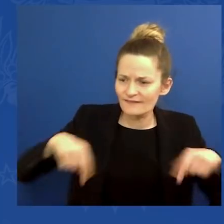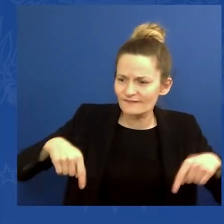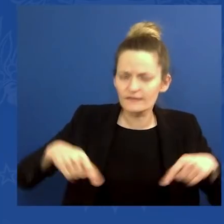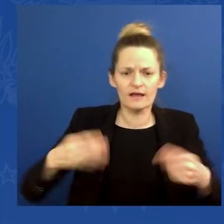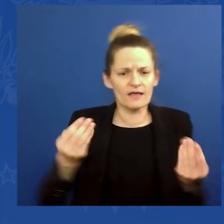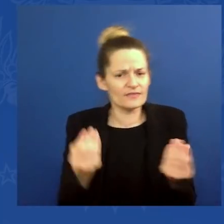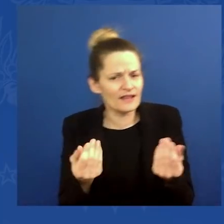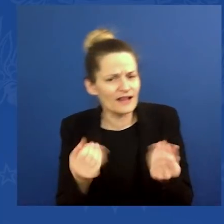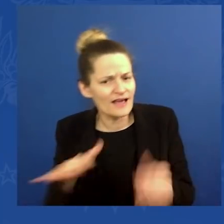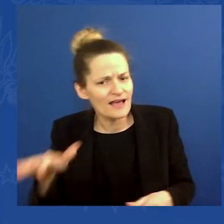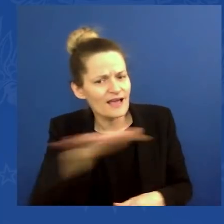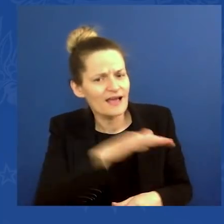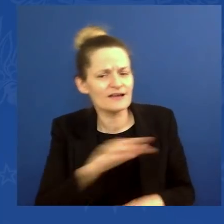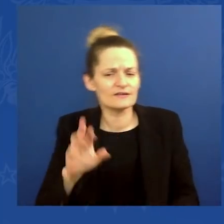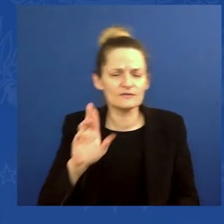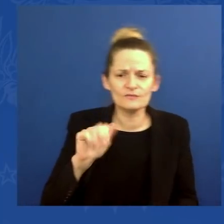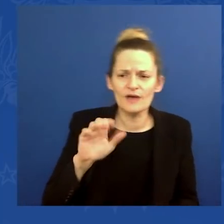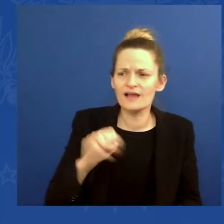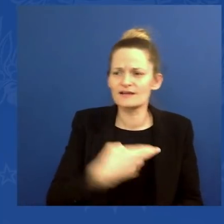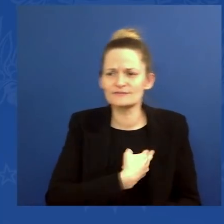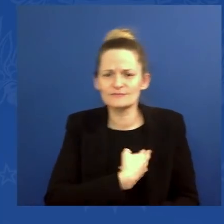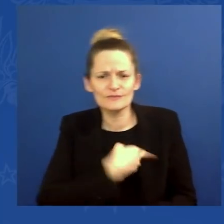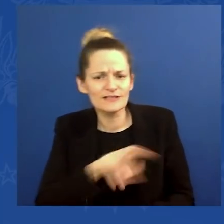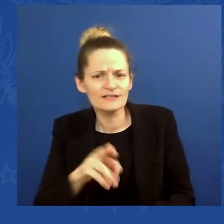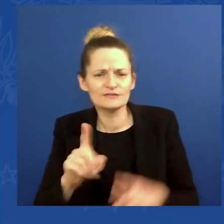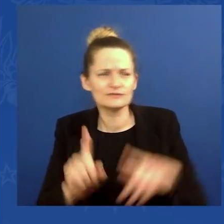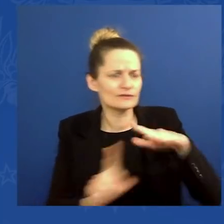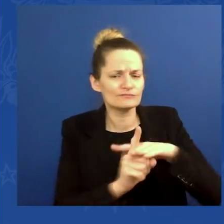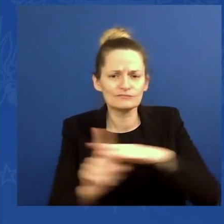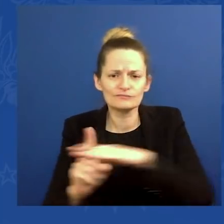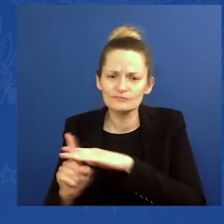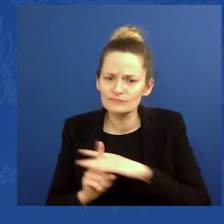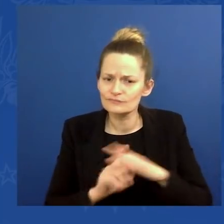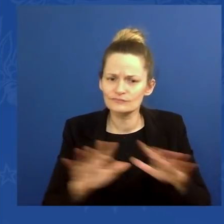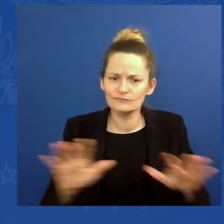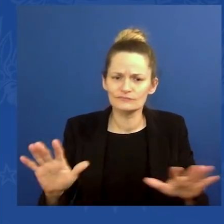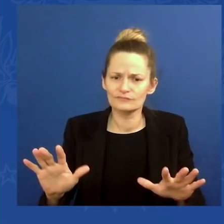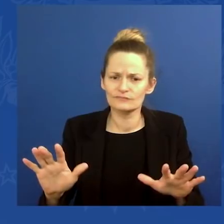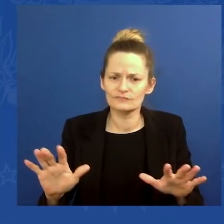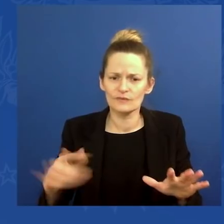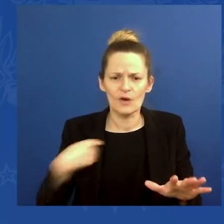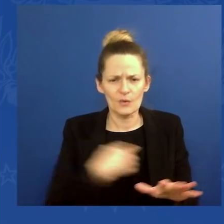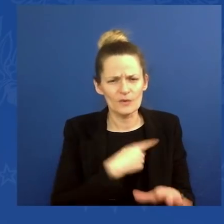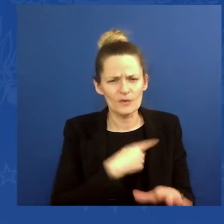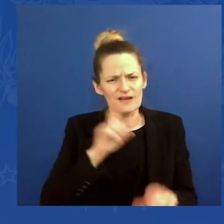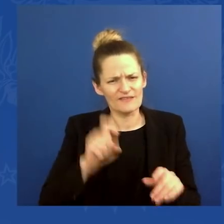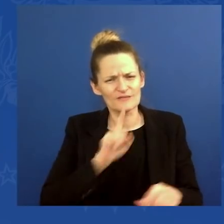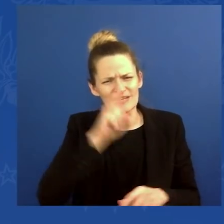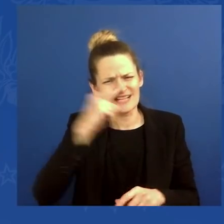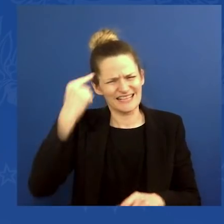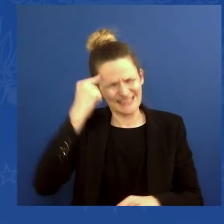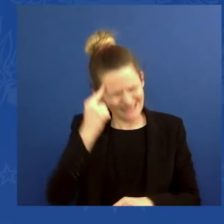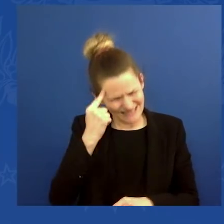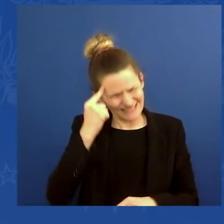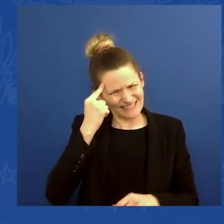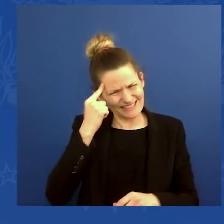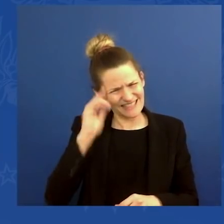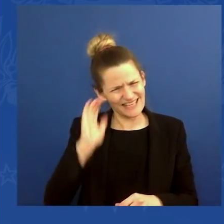And I know I say it, and many of you say -- and I think people wonder whether we really mean it: I really think the source of our strength is our diversity.